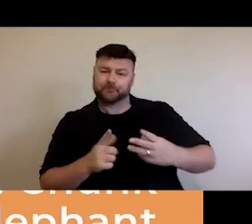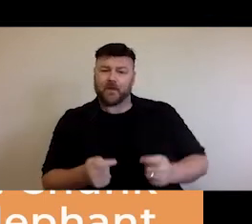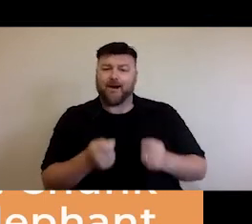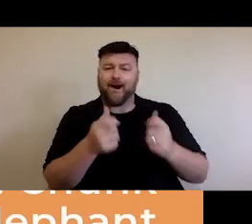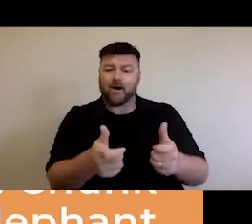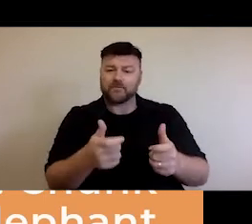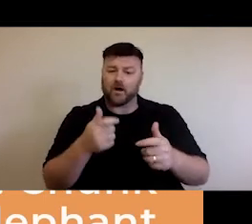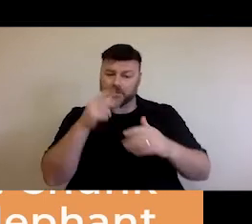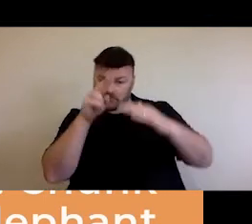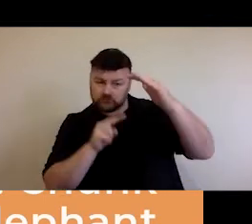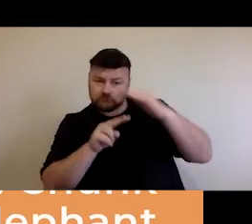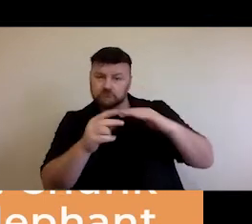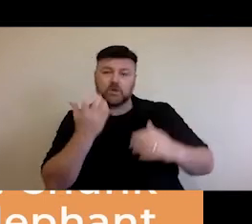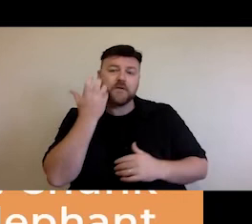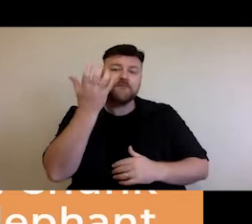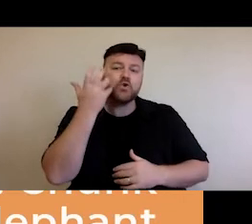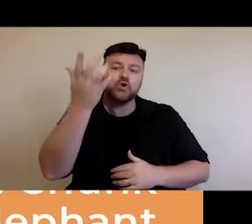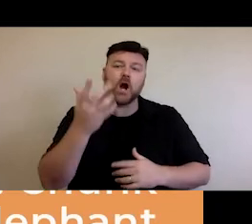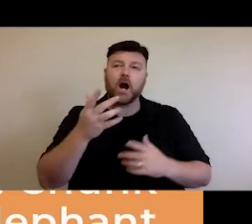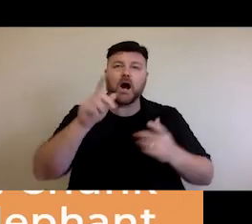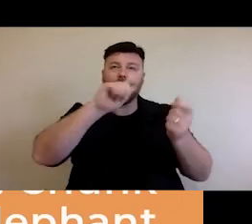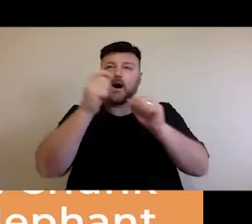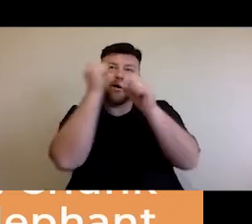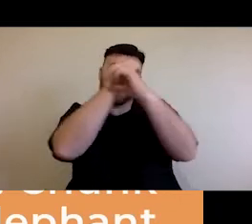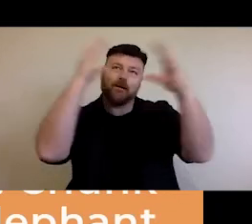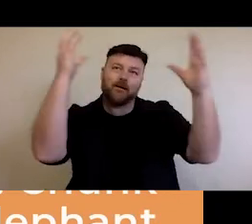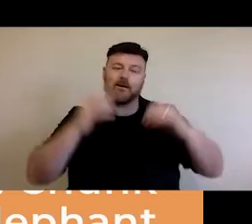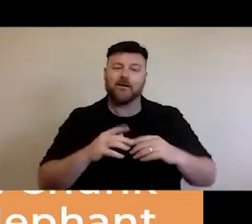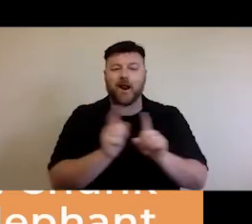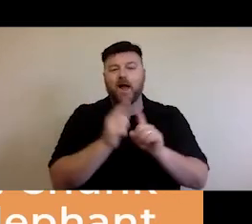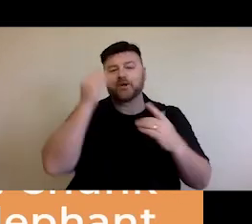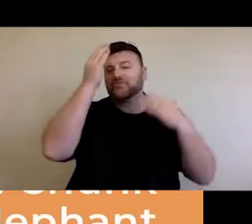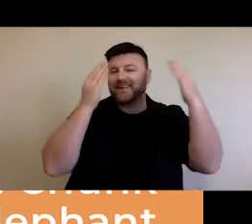This is one of my favourite areas for dreaming. I know it's not necessarily always that practical, but we do need to put a